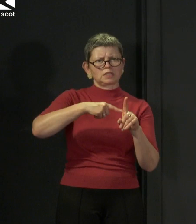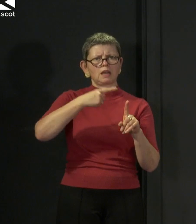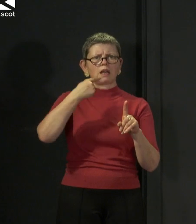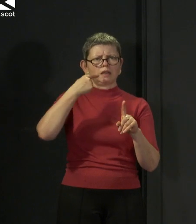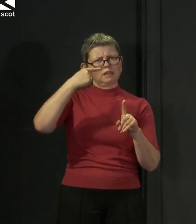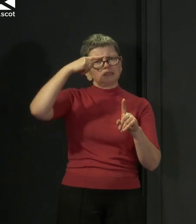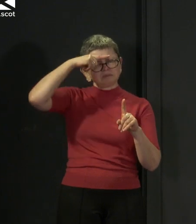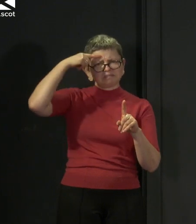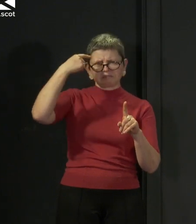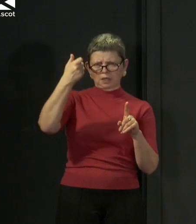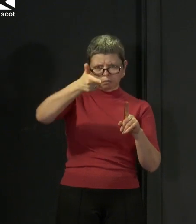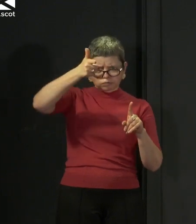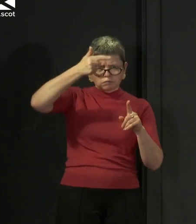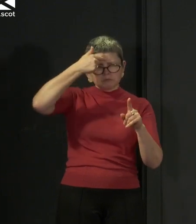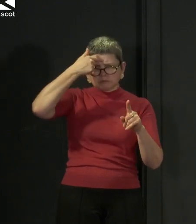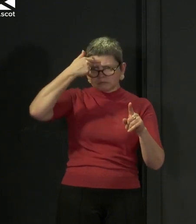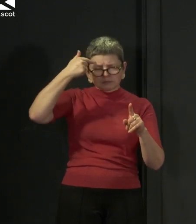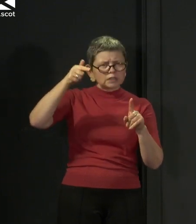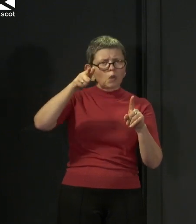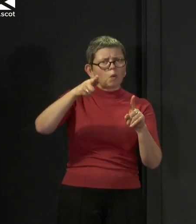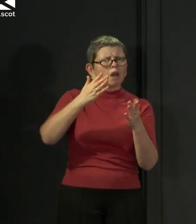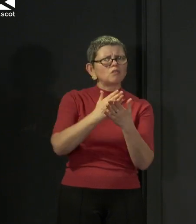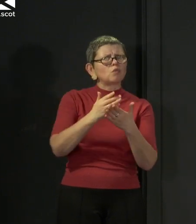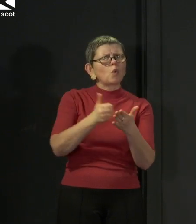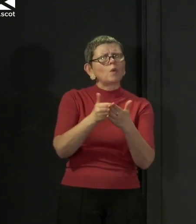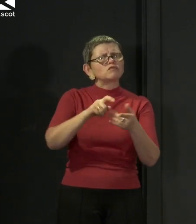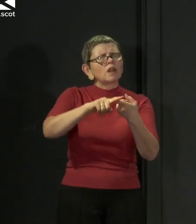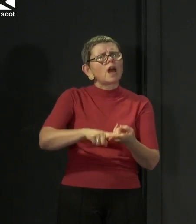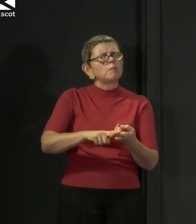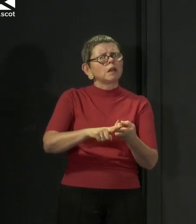necessarily very reliable in determining whether somebody has the virus or not. On the question